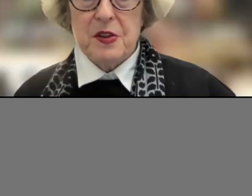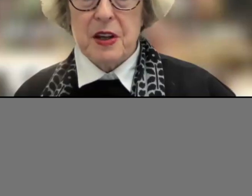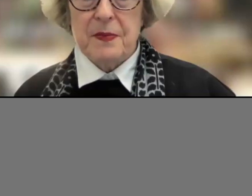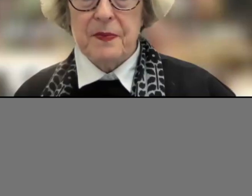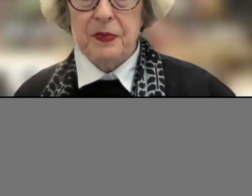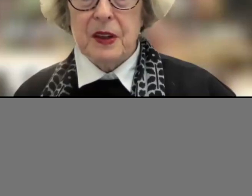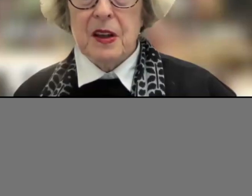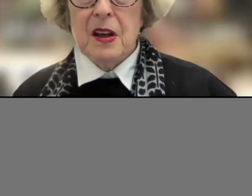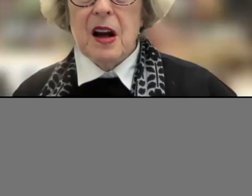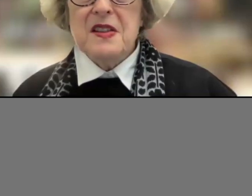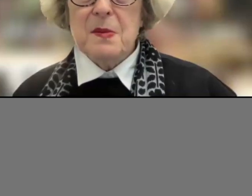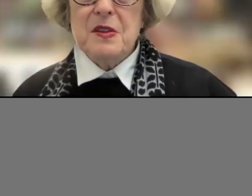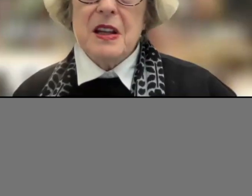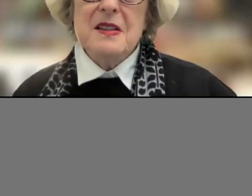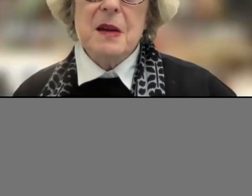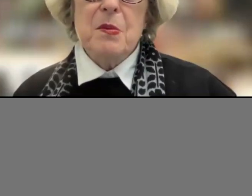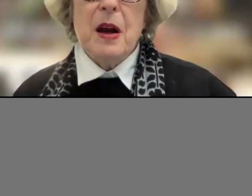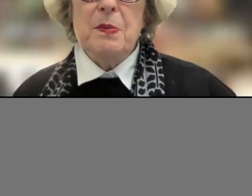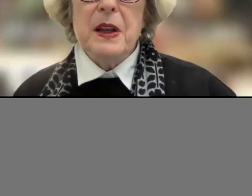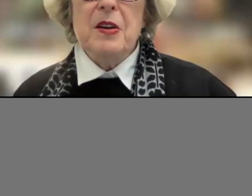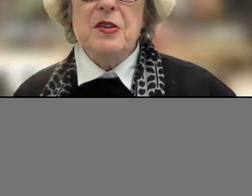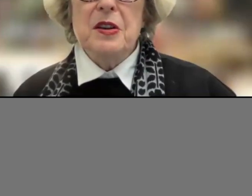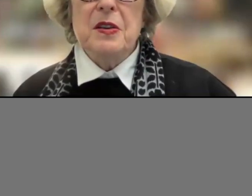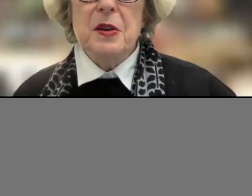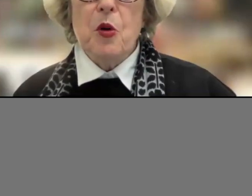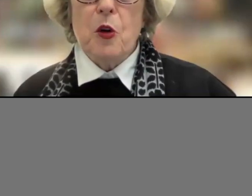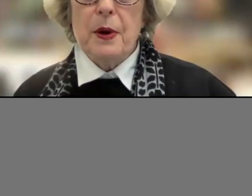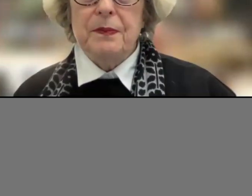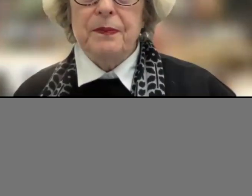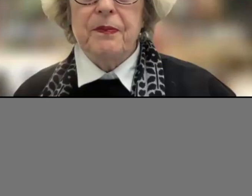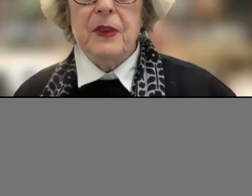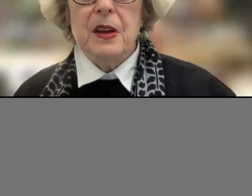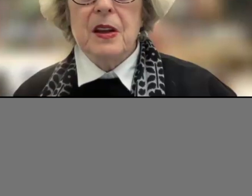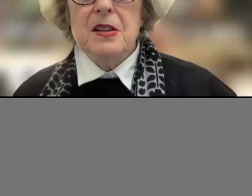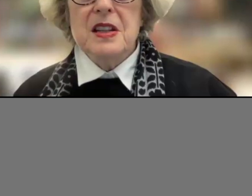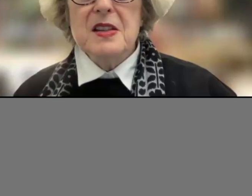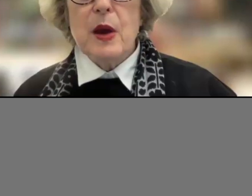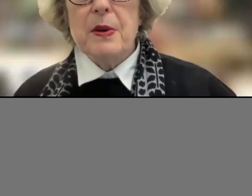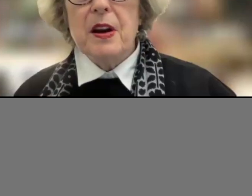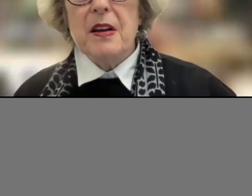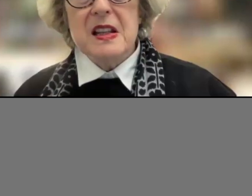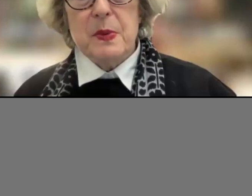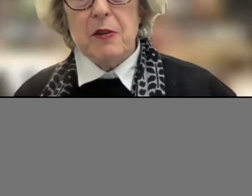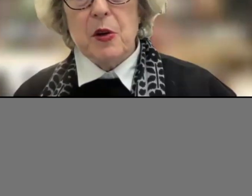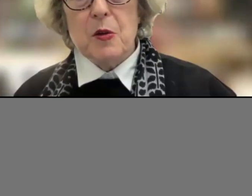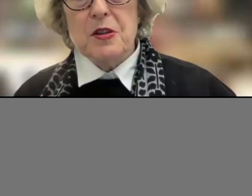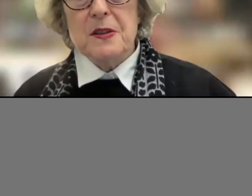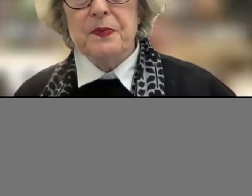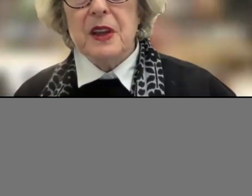screen. On some screens, that might be under the ‘more’ button. Today’s webinar is being recorded,